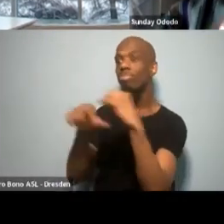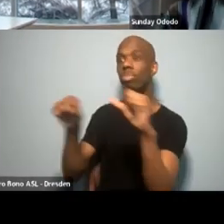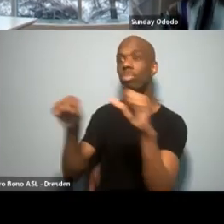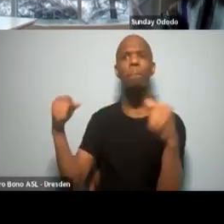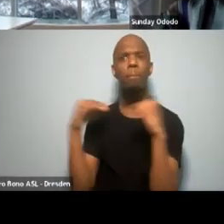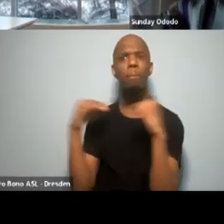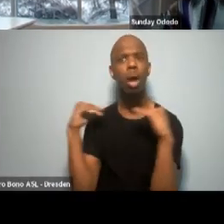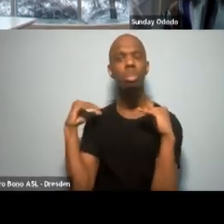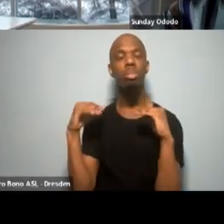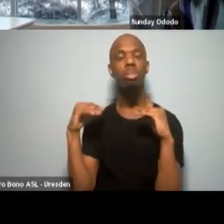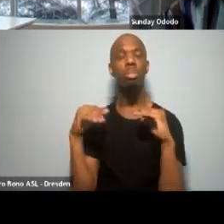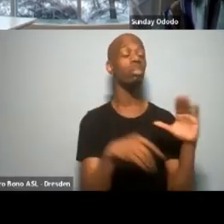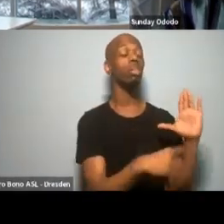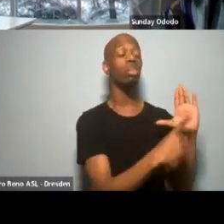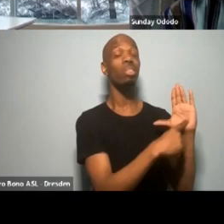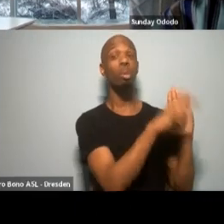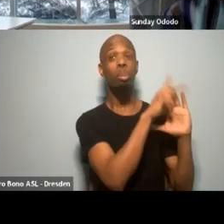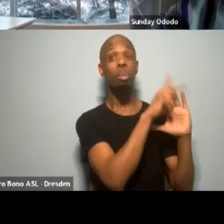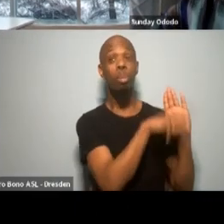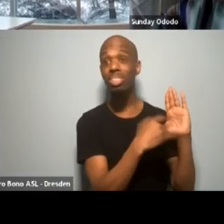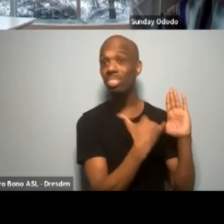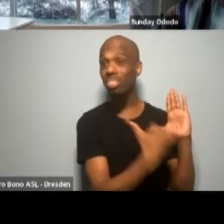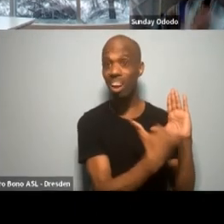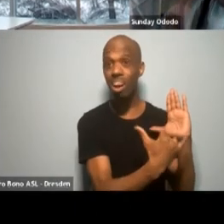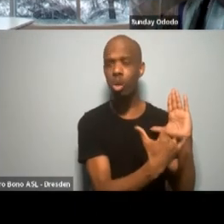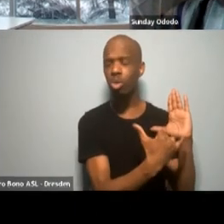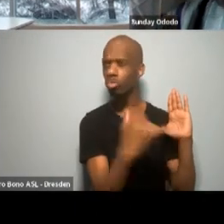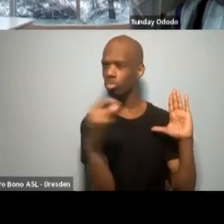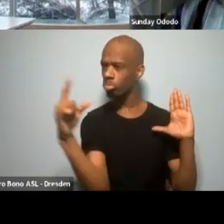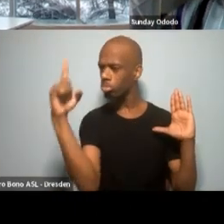that the creative industry in Nigeria engage in.